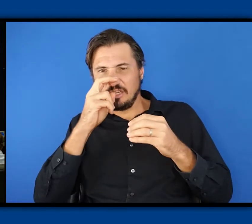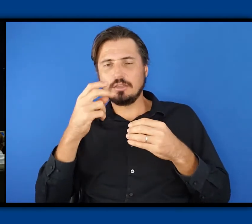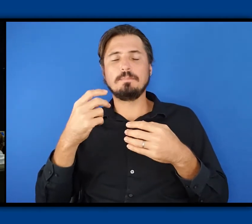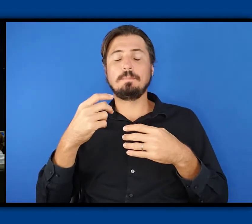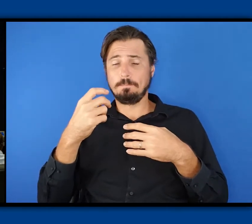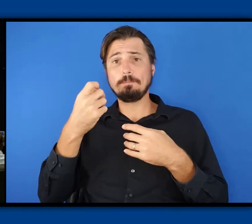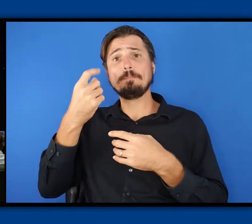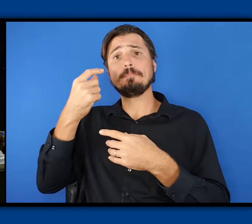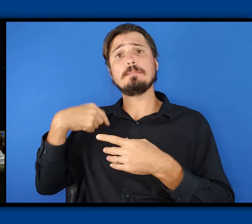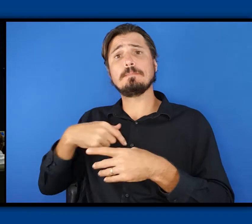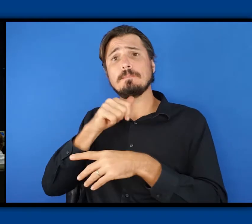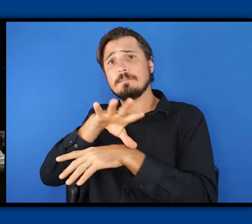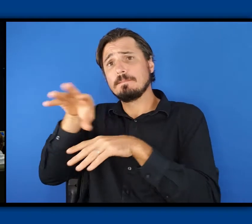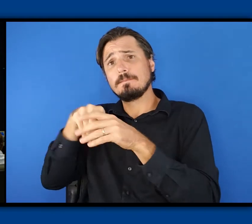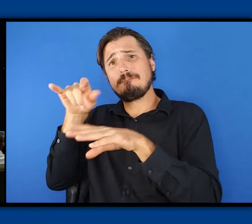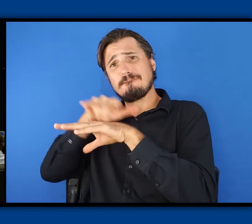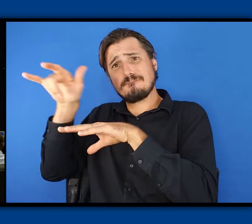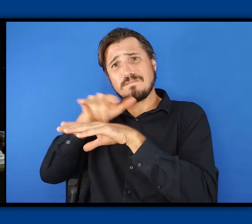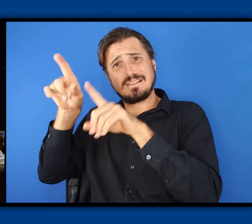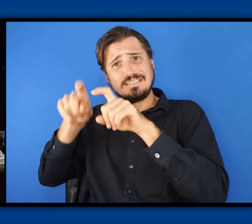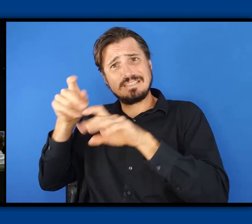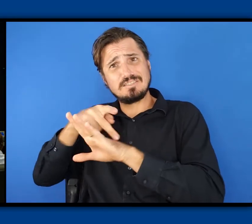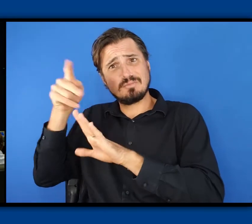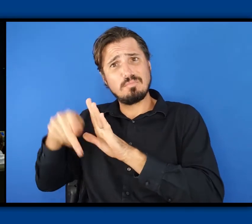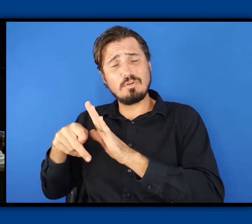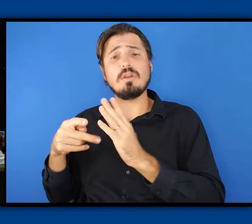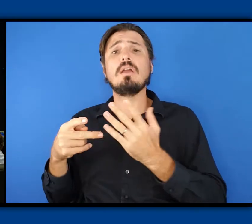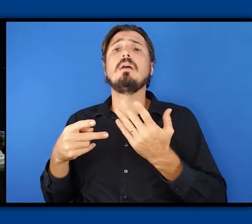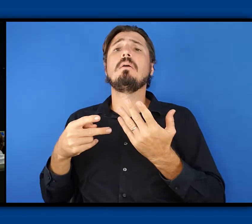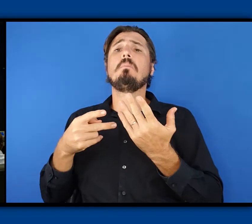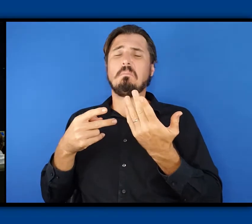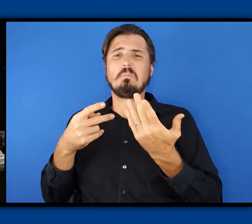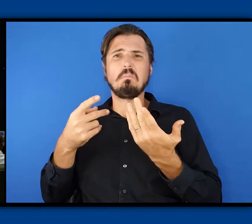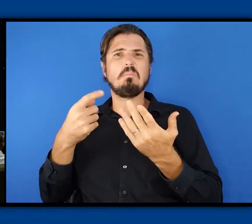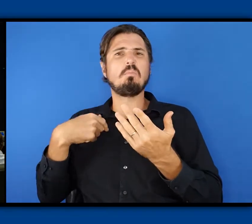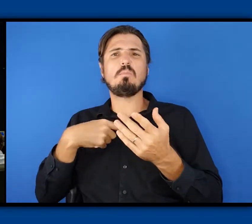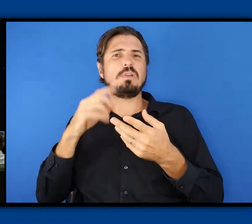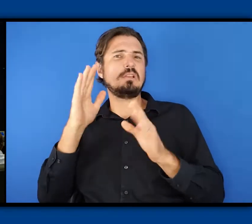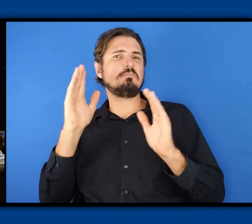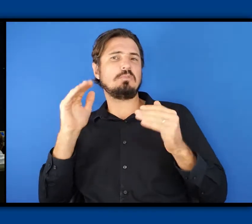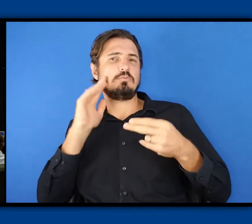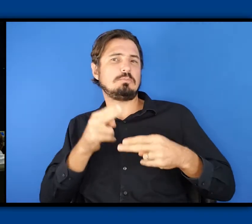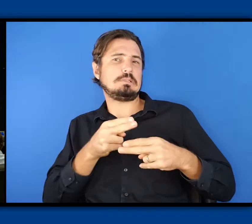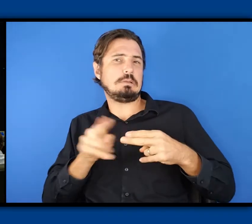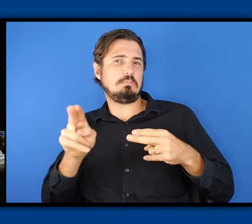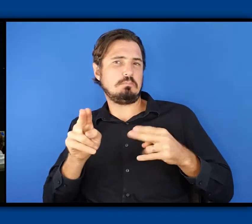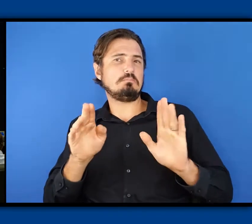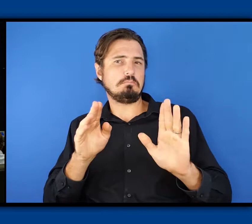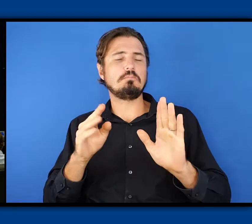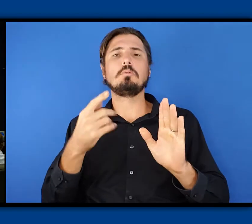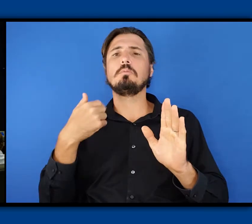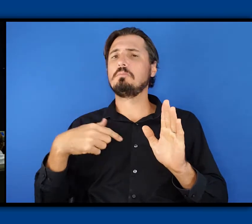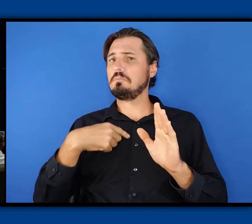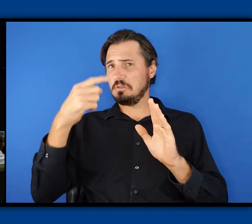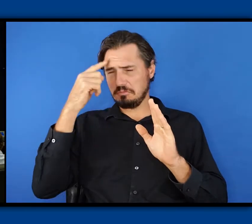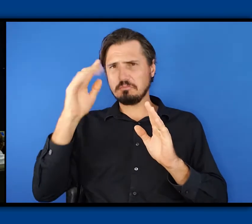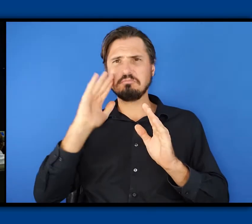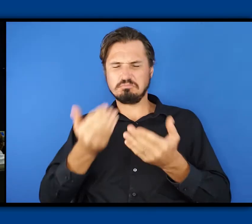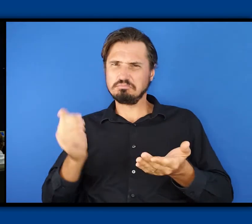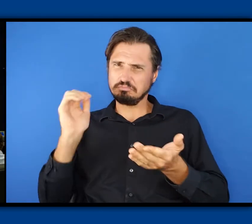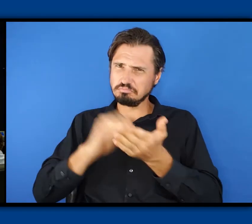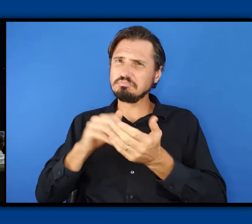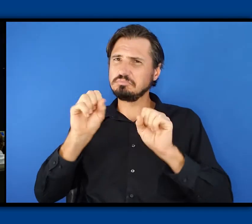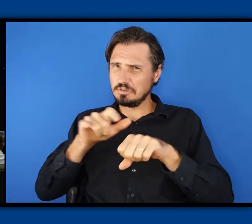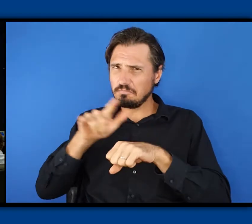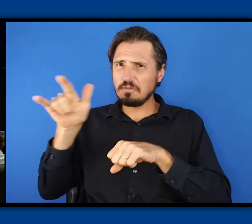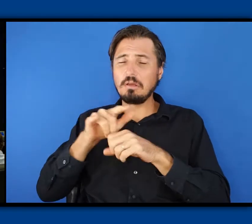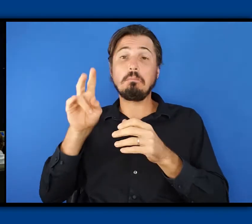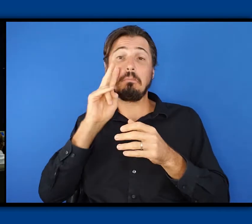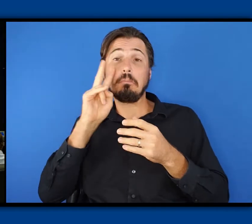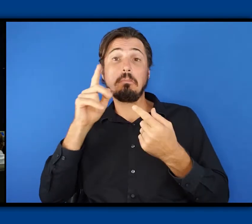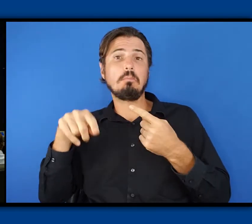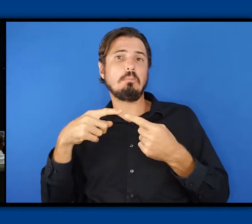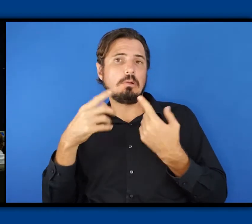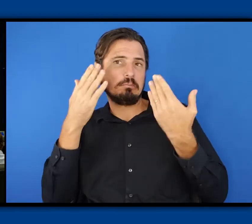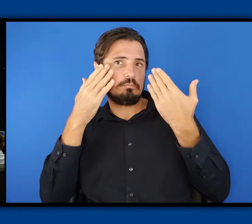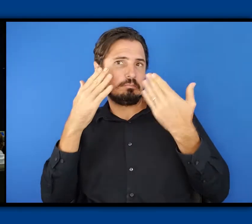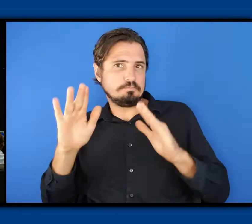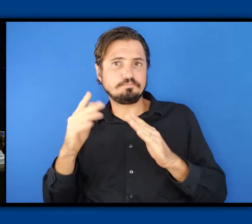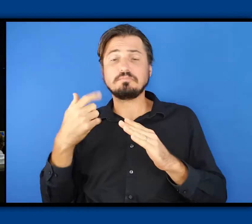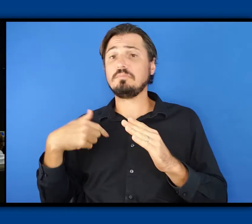As we have said repeatedly, our preference would be to continue with the Safe Travels program utilizing a mandatory post-travel test, and we are hopeful we can find a way to implement such a